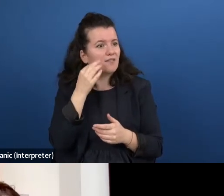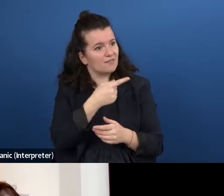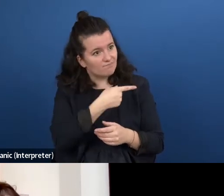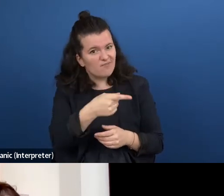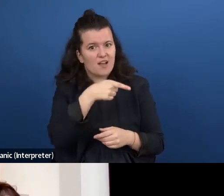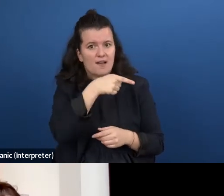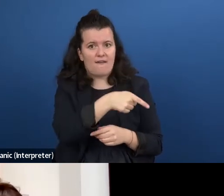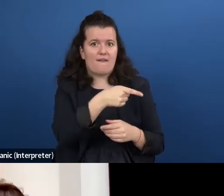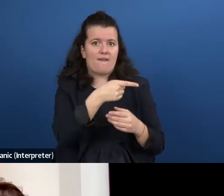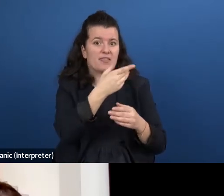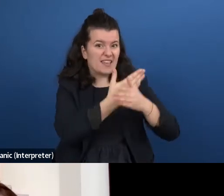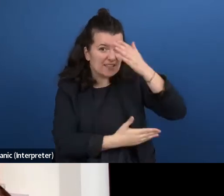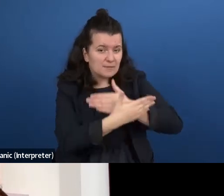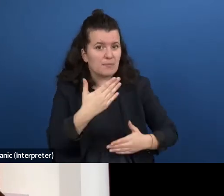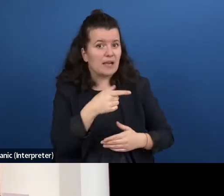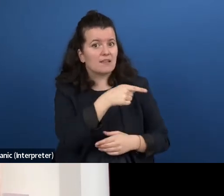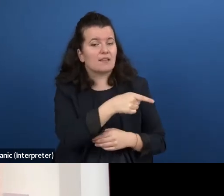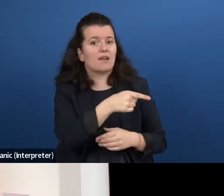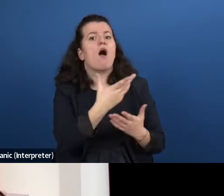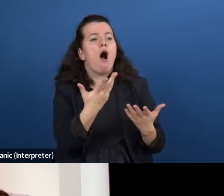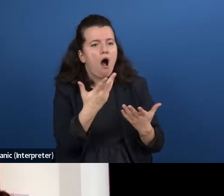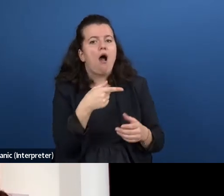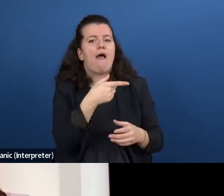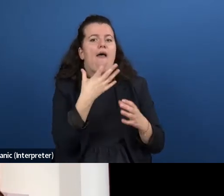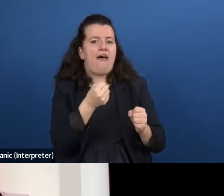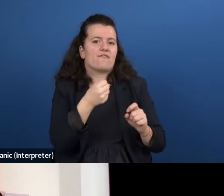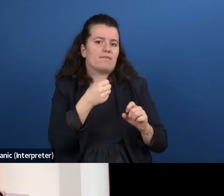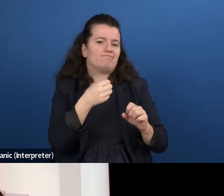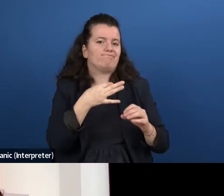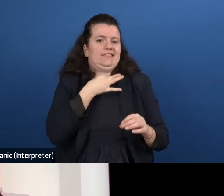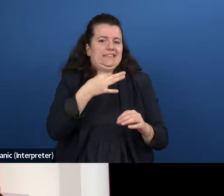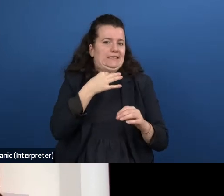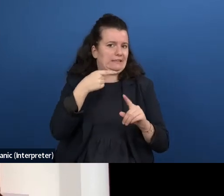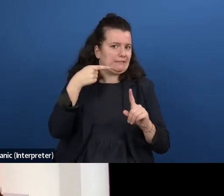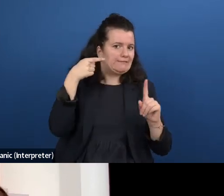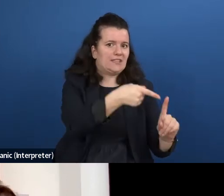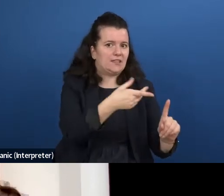So these organizations don't have this information in their own records